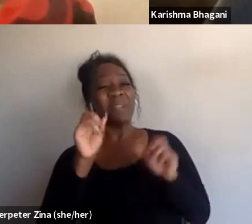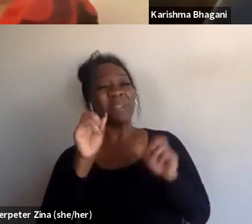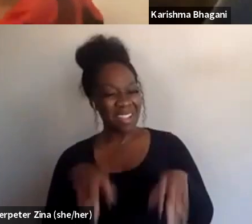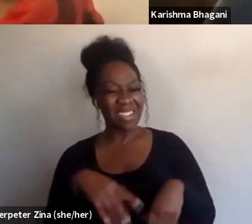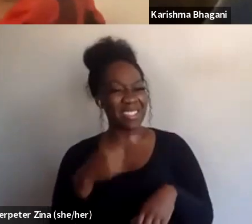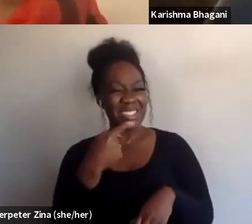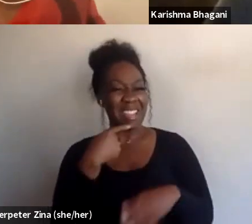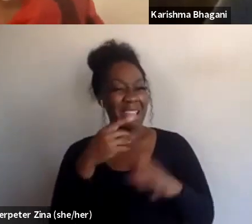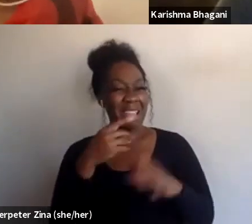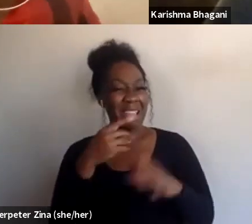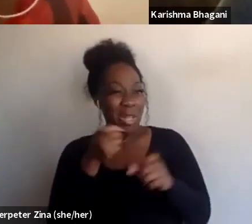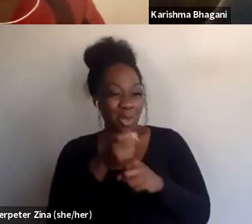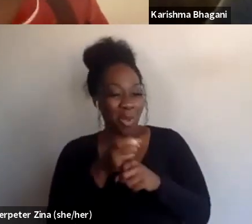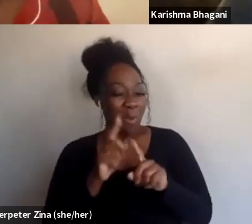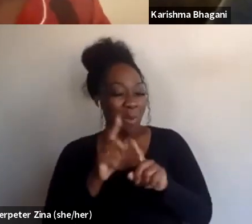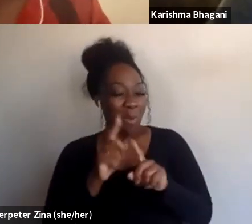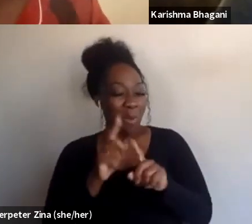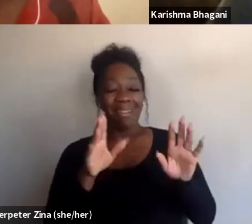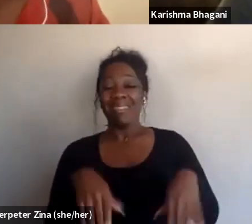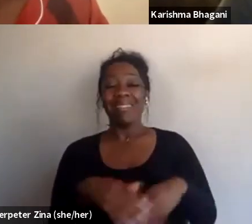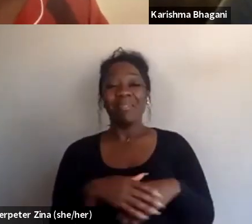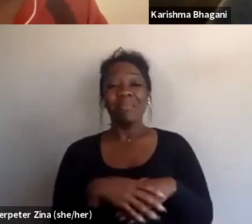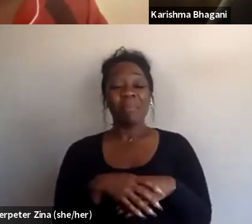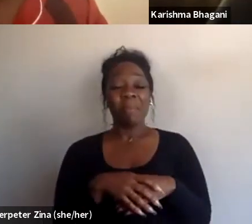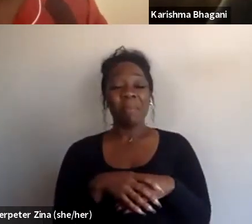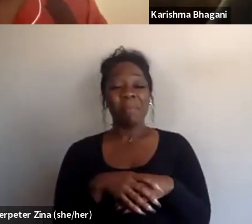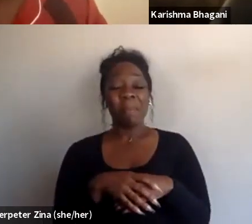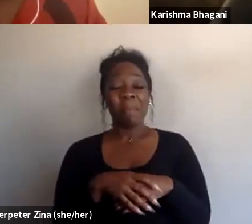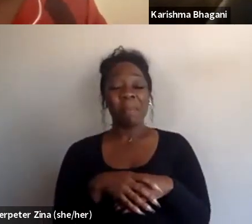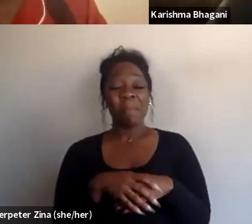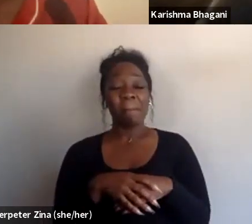Yeah, I think for me it's just always been important